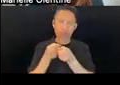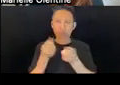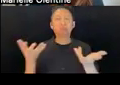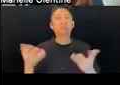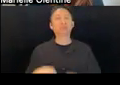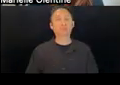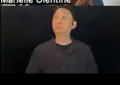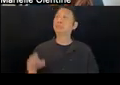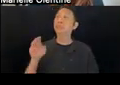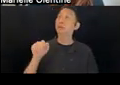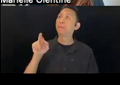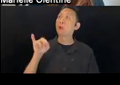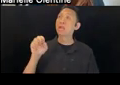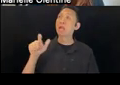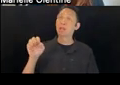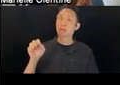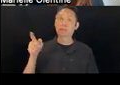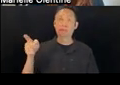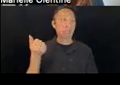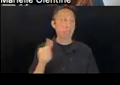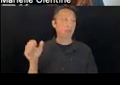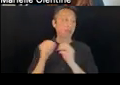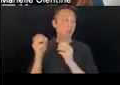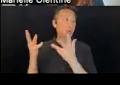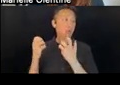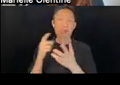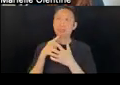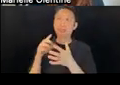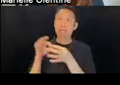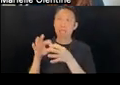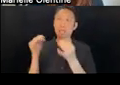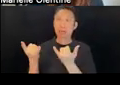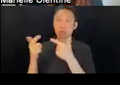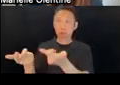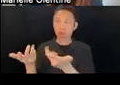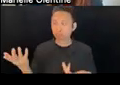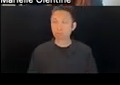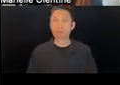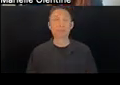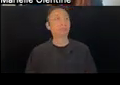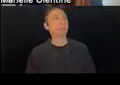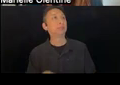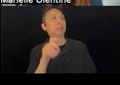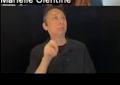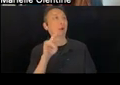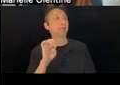Nyon, Switzerland, one of the top festivals for